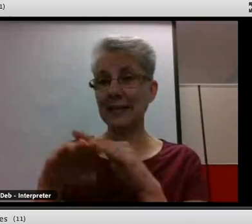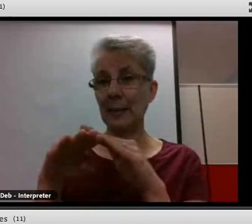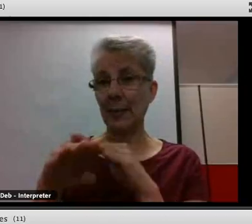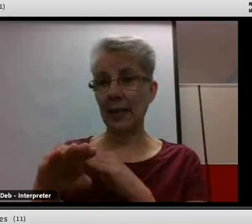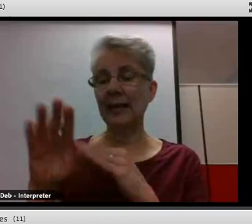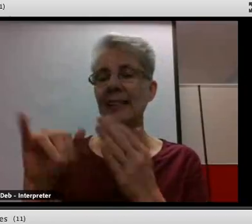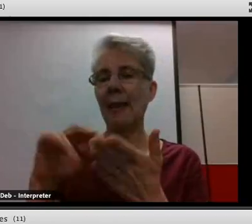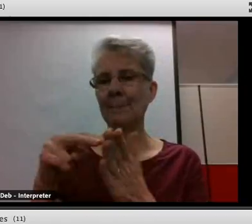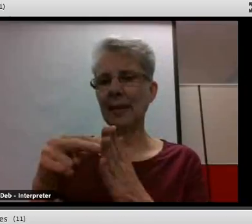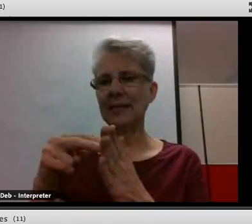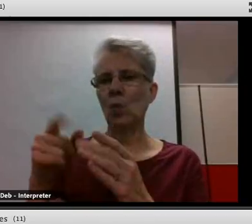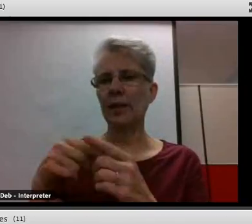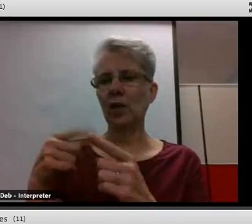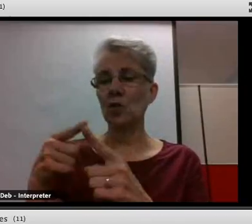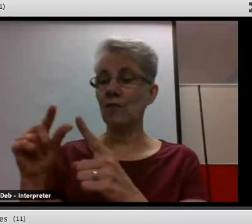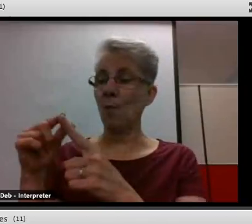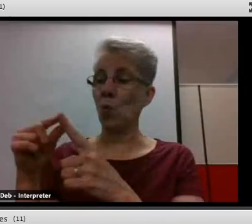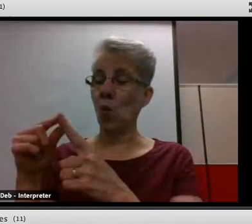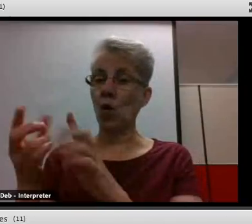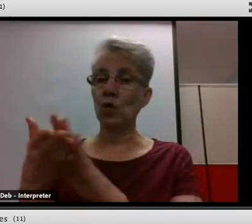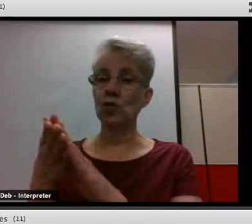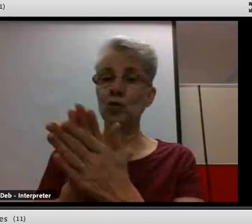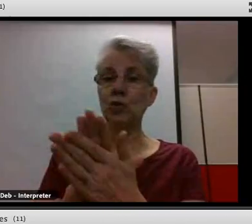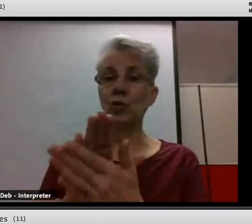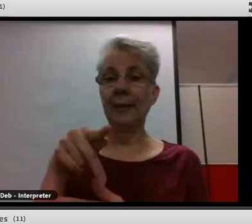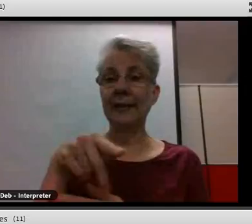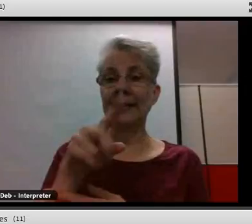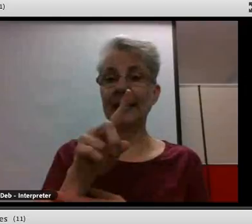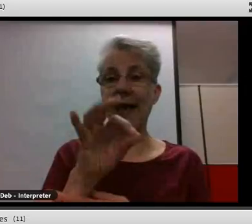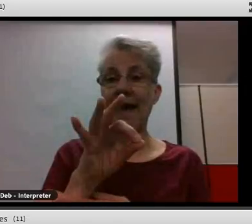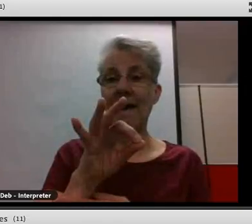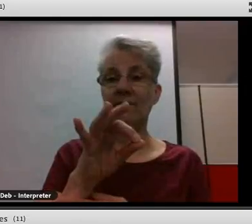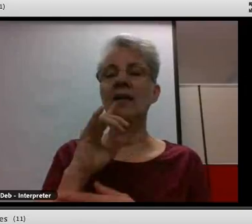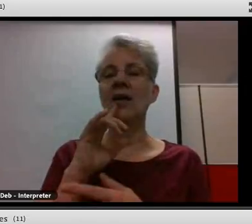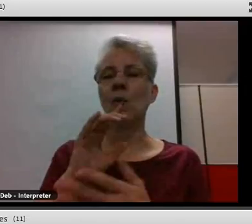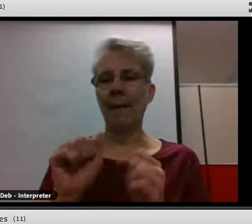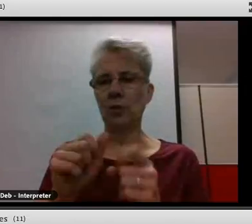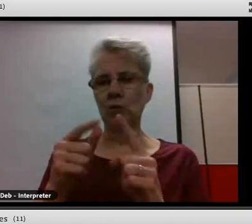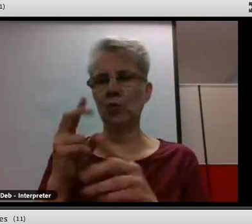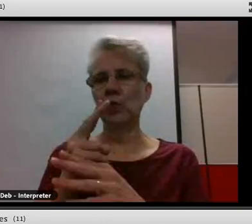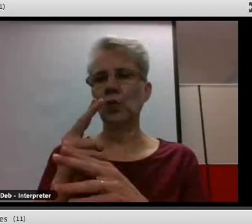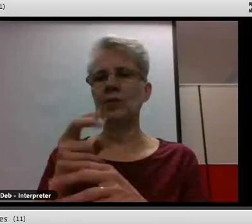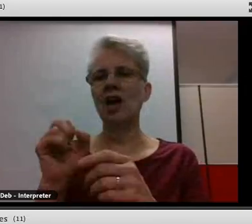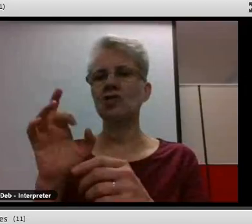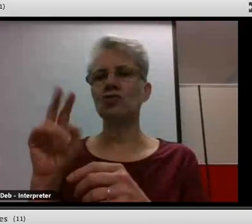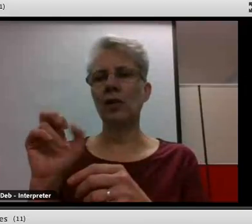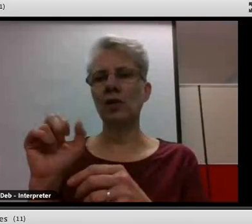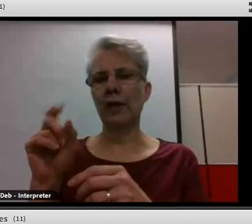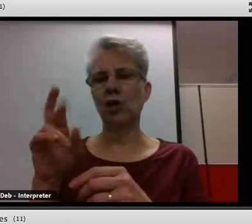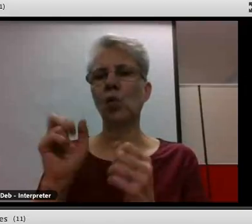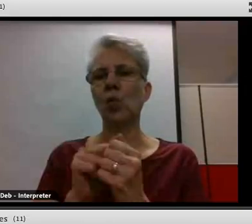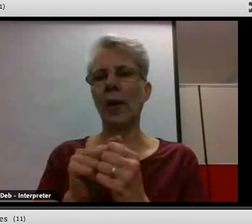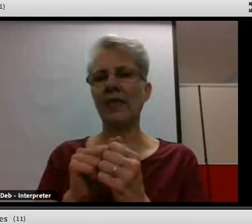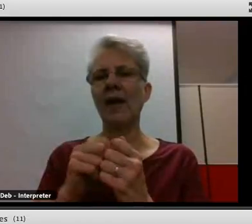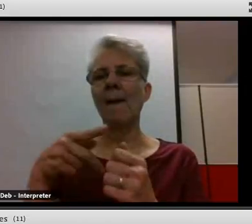But if you have something that's helpful like that, it can help teach your users that, "Hey, you need to do one other thing,"